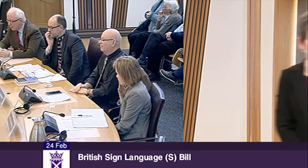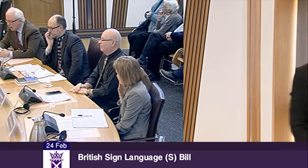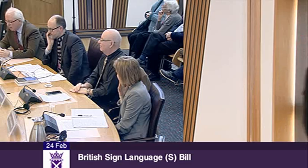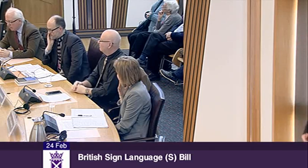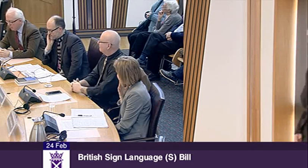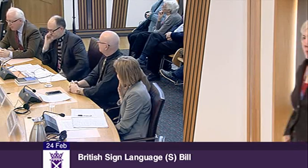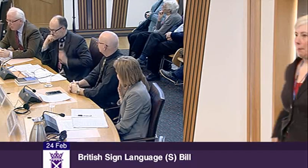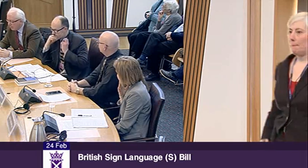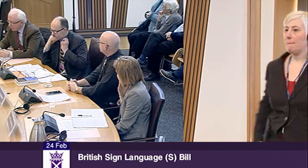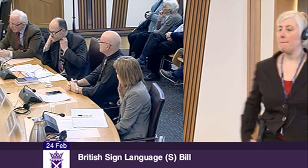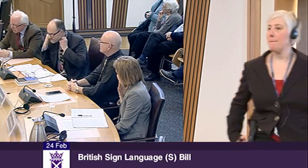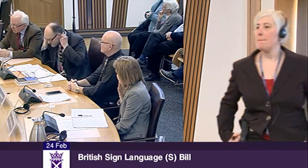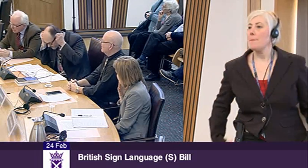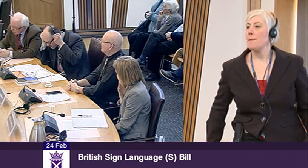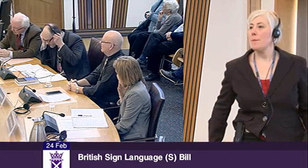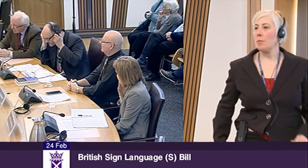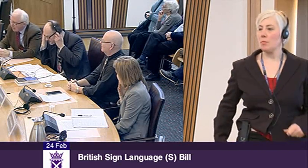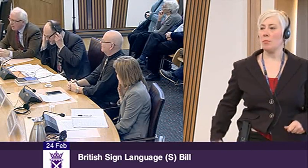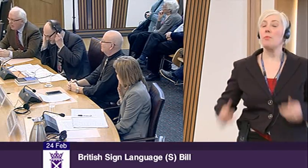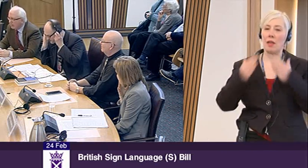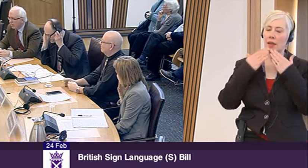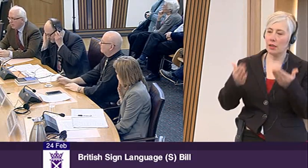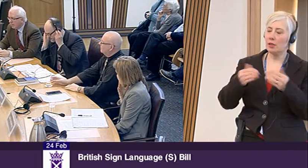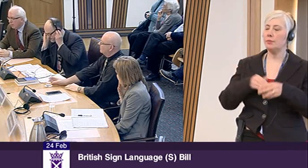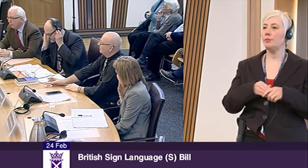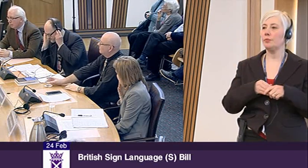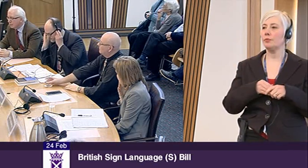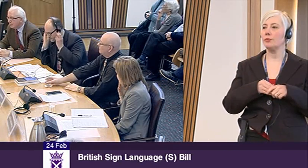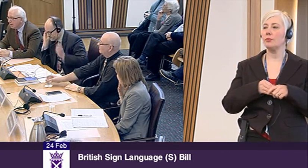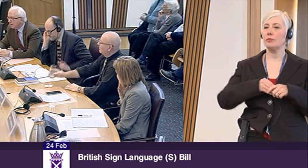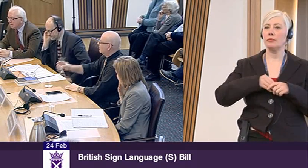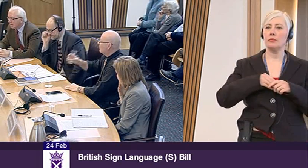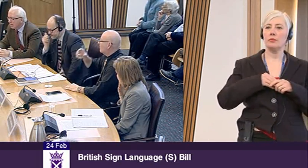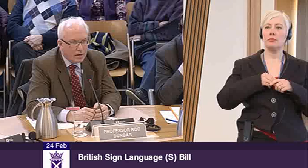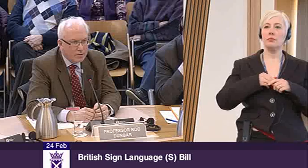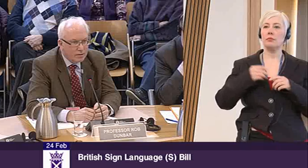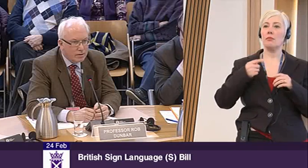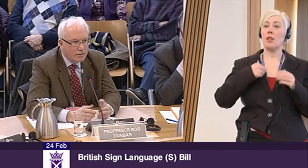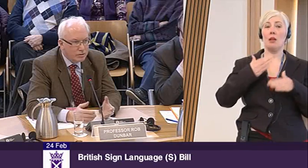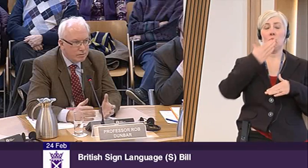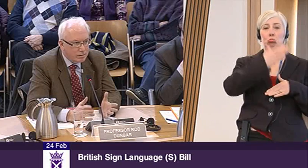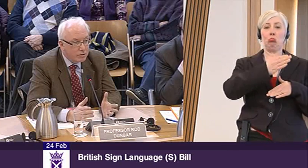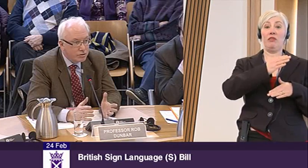Professor Dunbar: I belong to Canada, originally, where they are accustomed to bilingualism